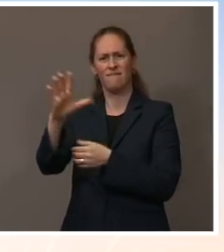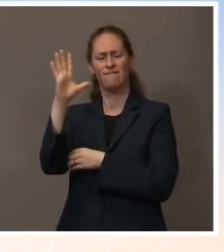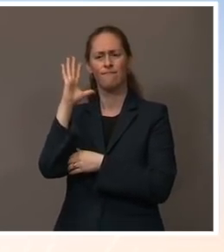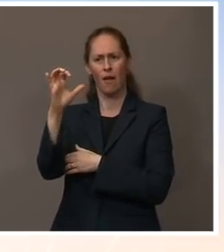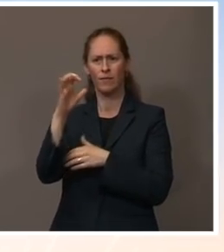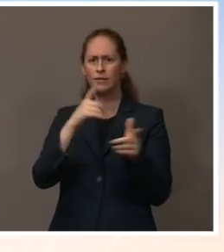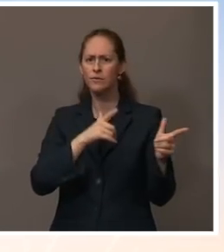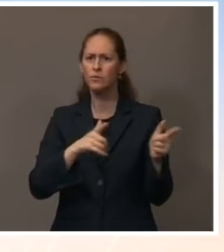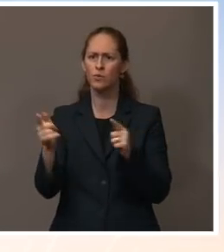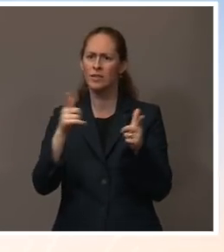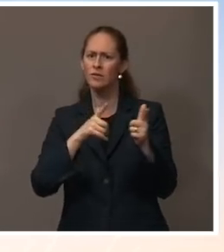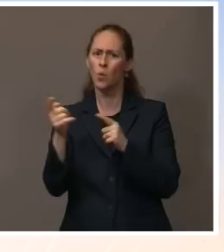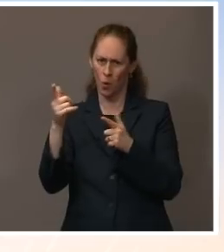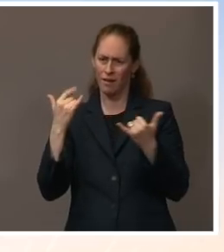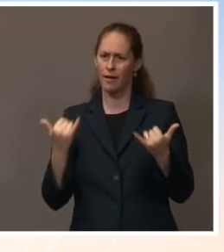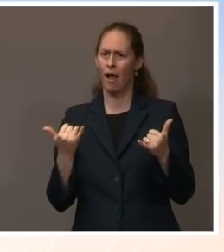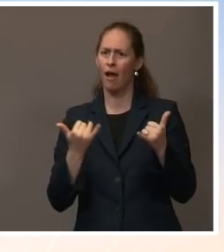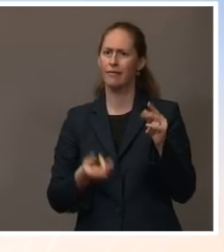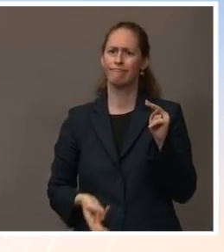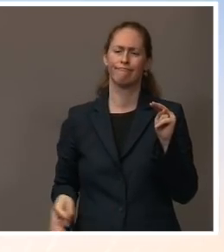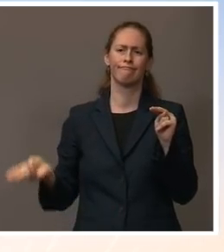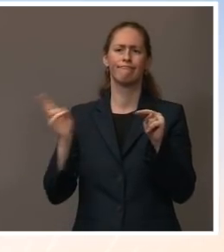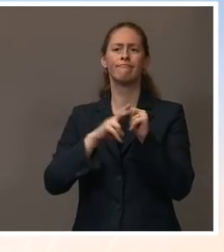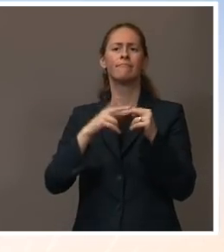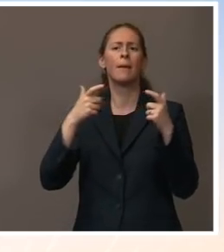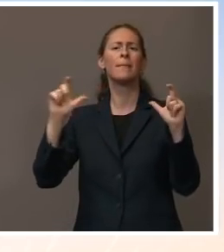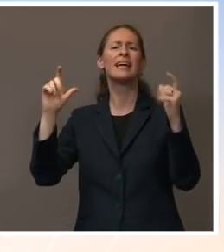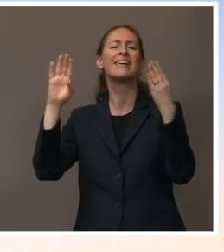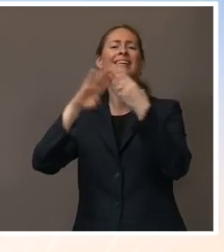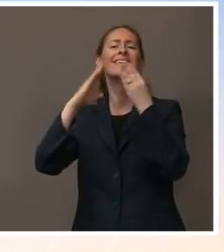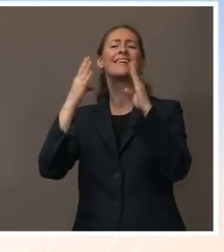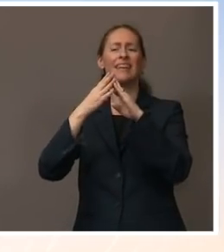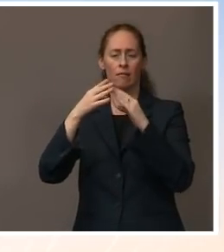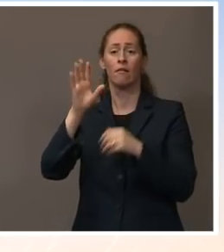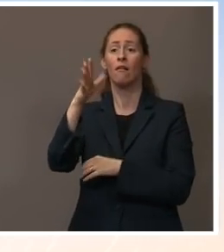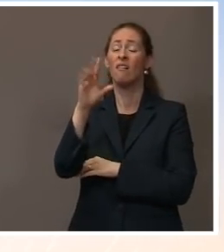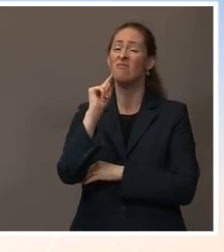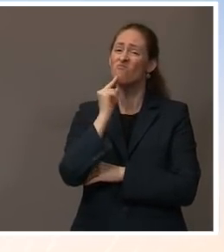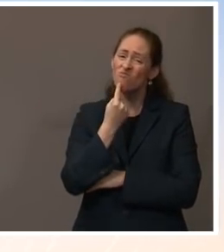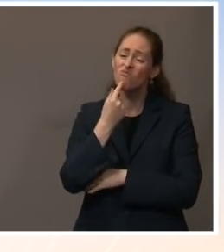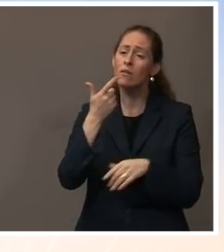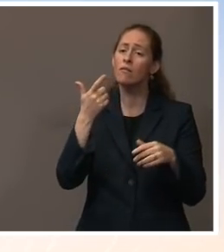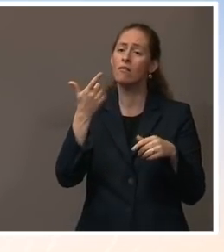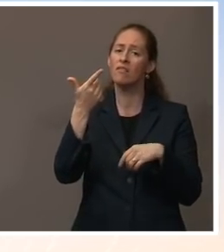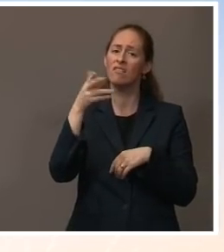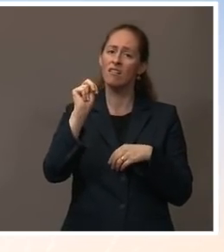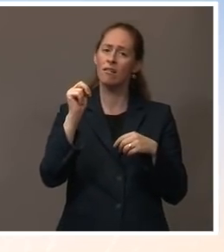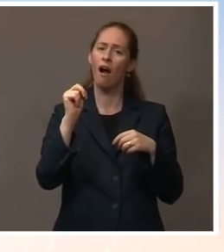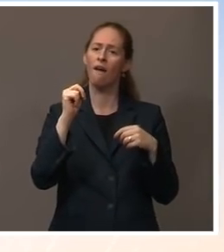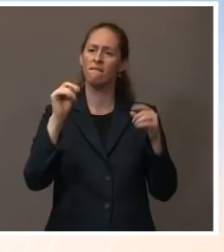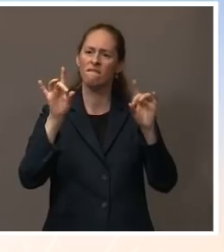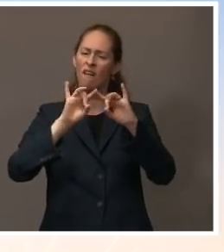There are major cities across the country where gun violence is absolutely the driver, where it is absolutely increasing. And that will be a central part of what he'll talk about